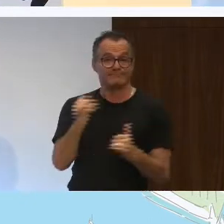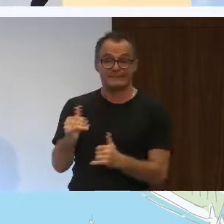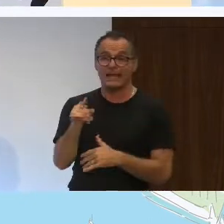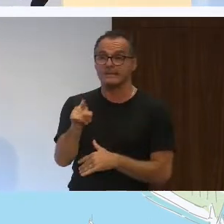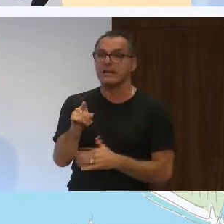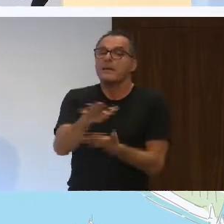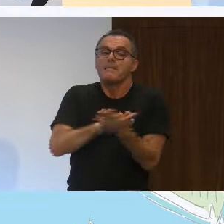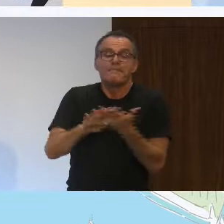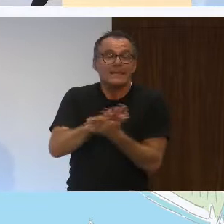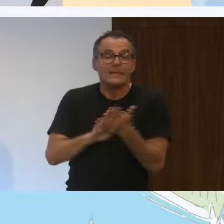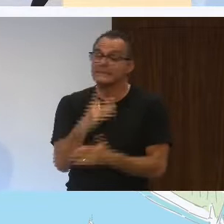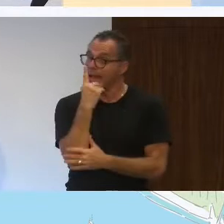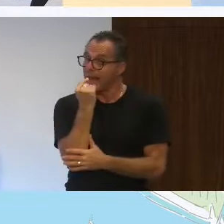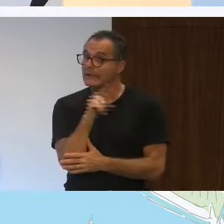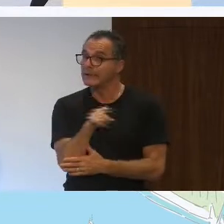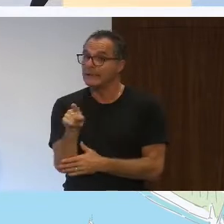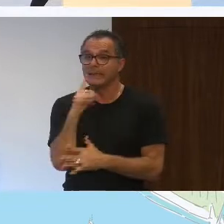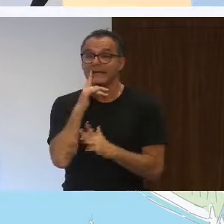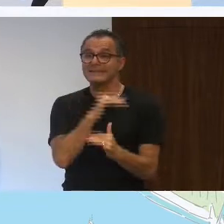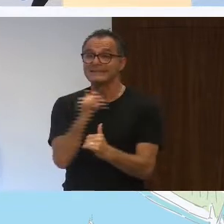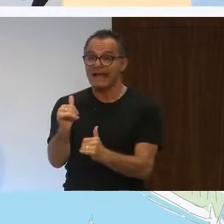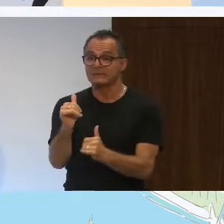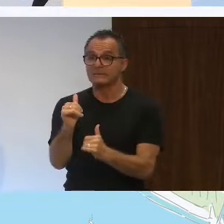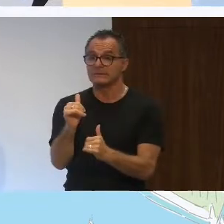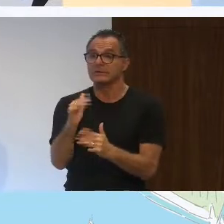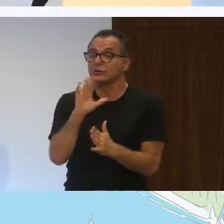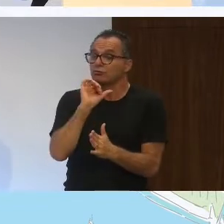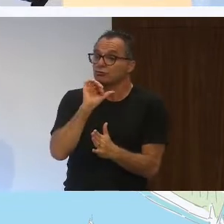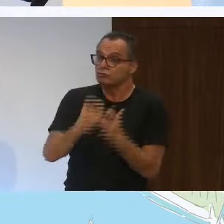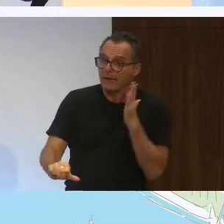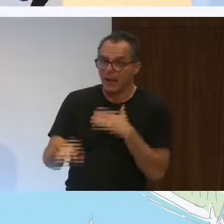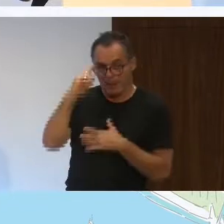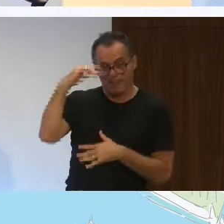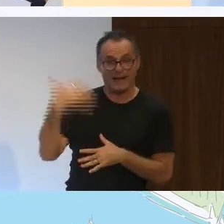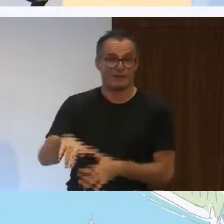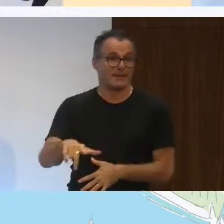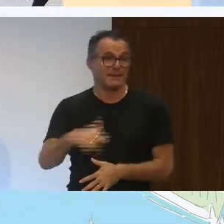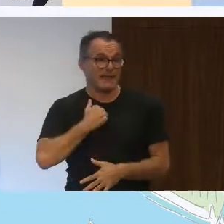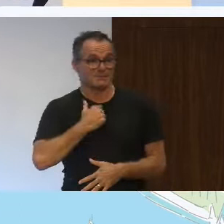it is very likely that this test actually triggered that terrible migraine. And because that's my experience when I have seen patients